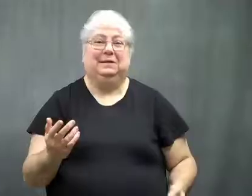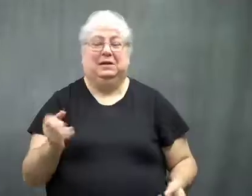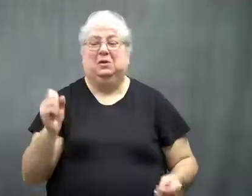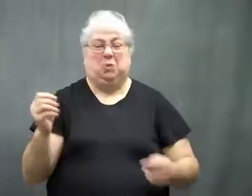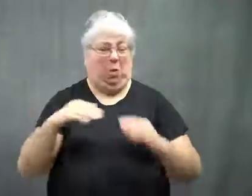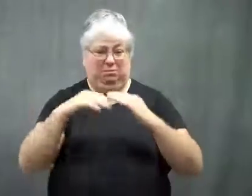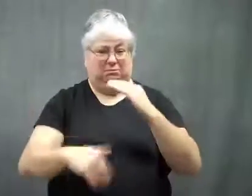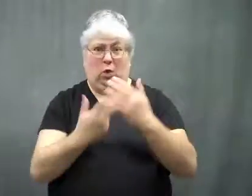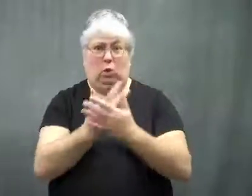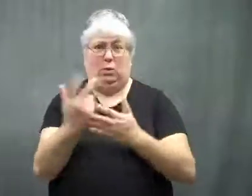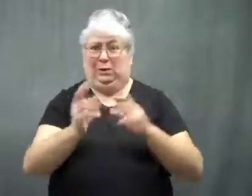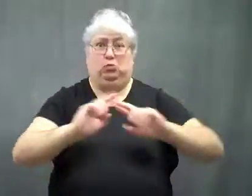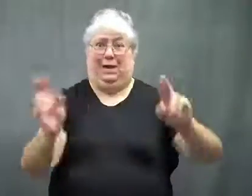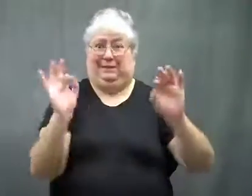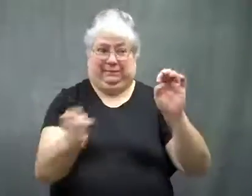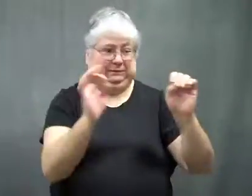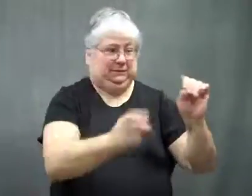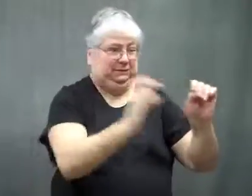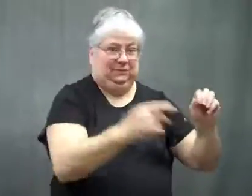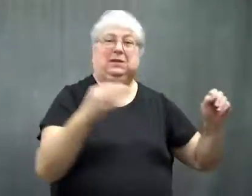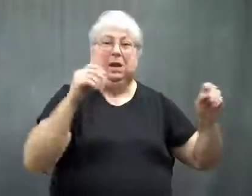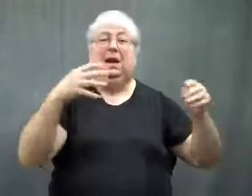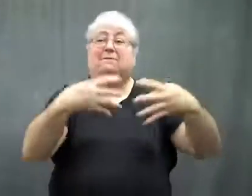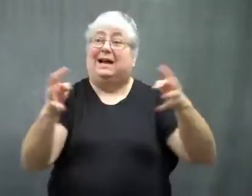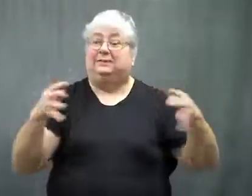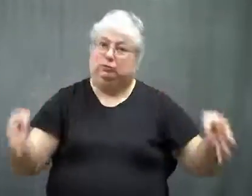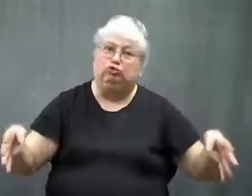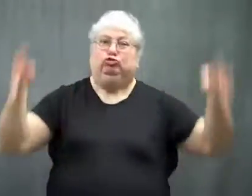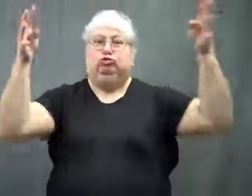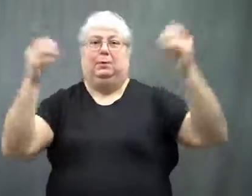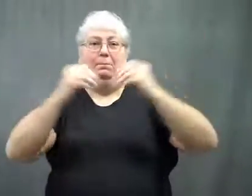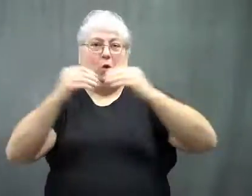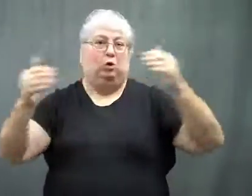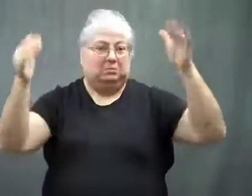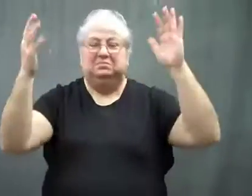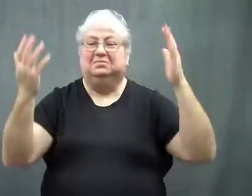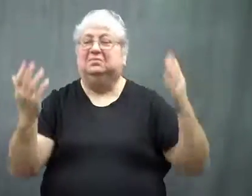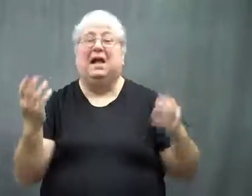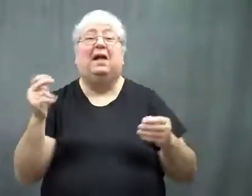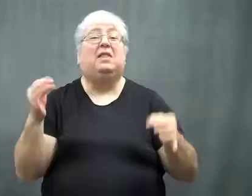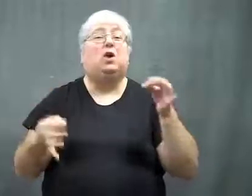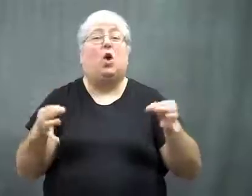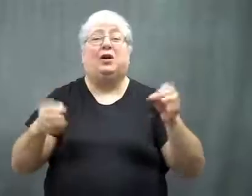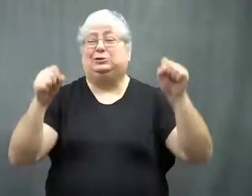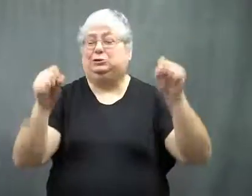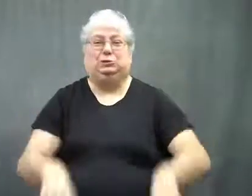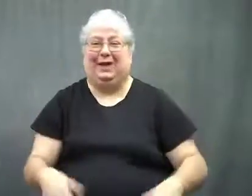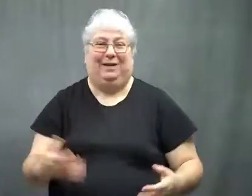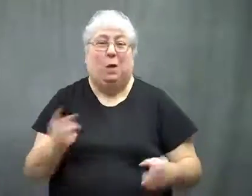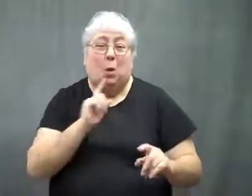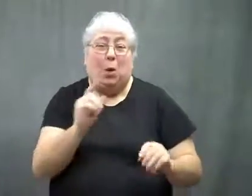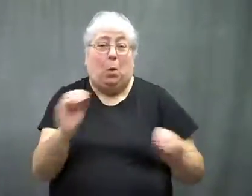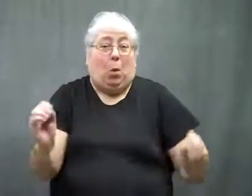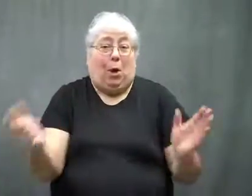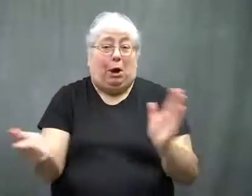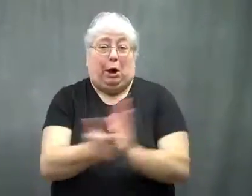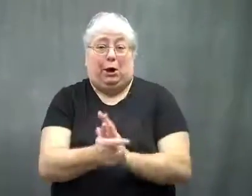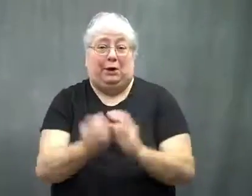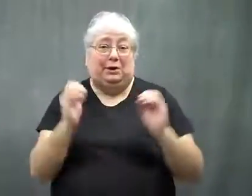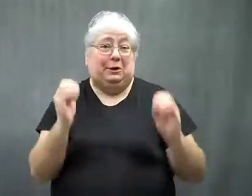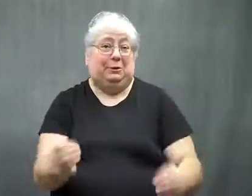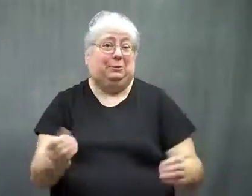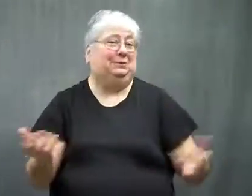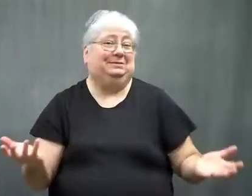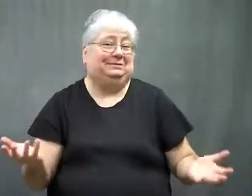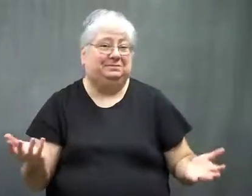Within three weeks, the fences were fixed and made higher.